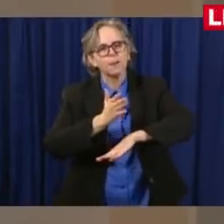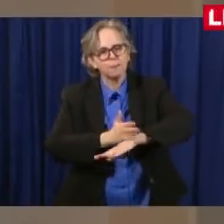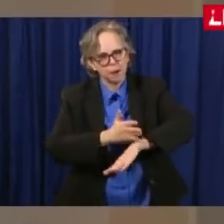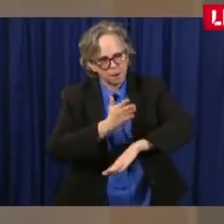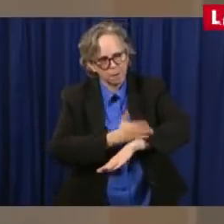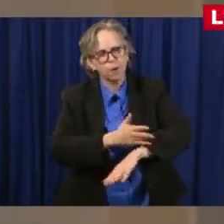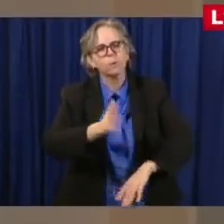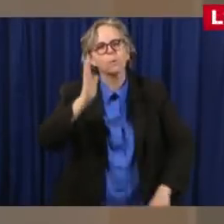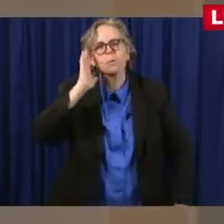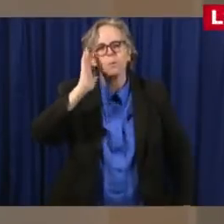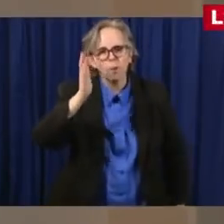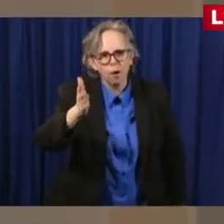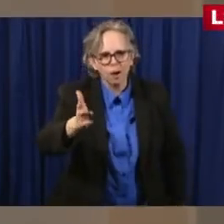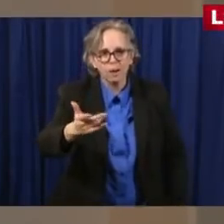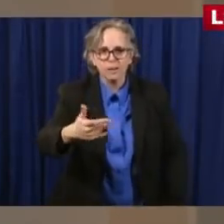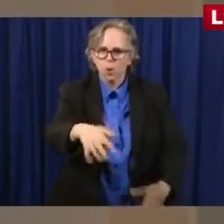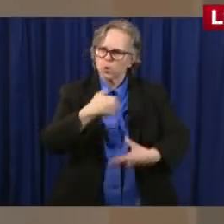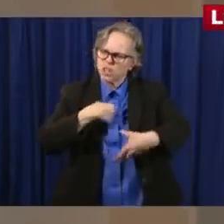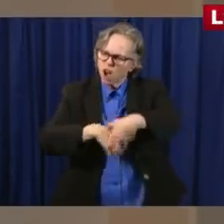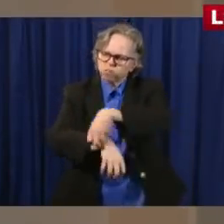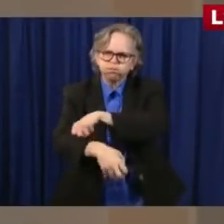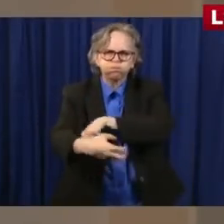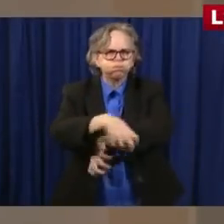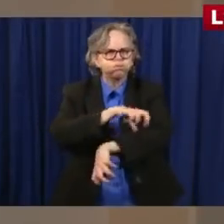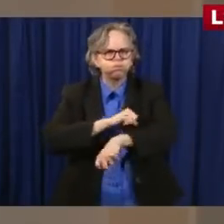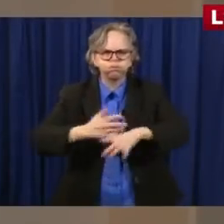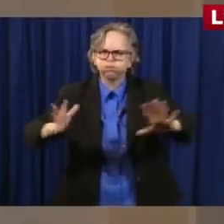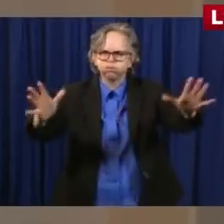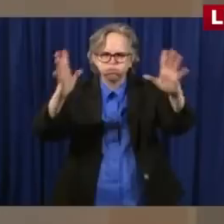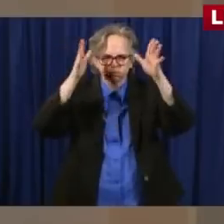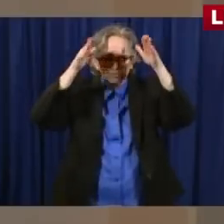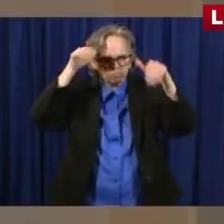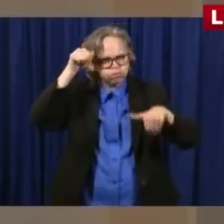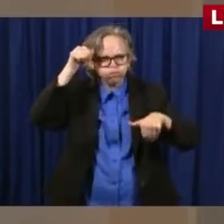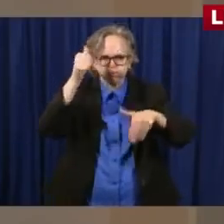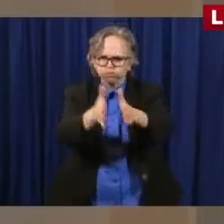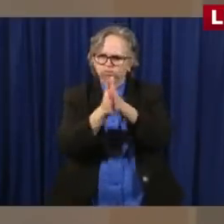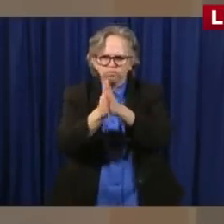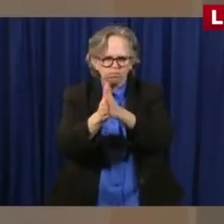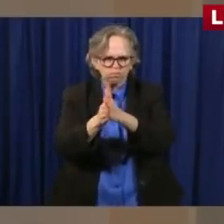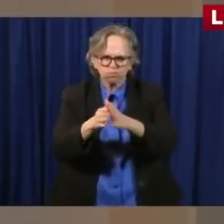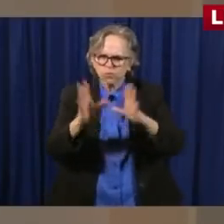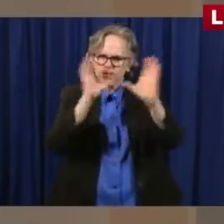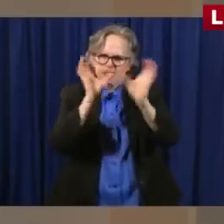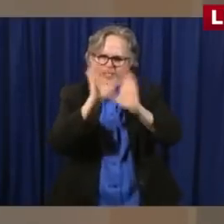AS WE CONTINUE TO DO THIS, WE ARE GOING TO BE BETTER OFF.